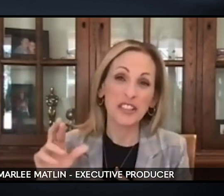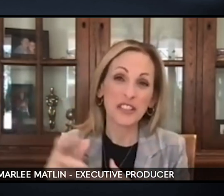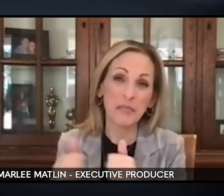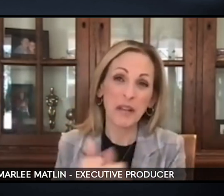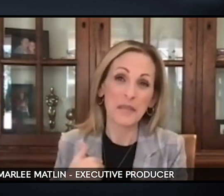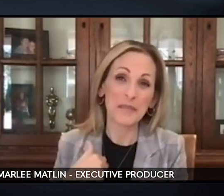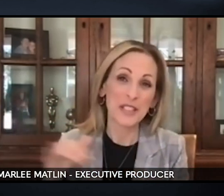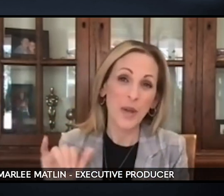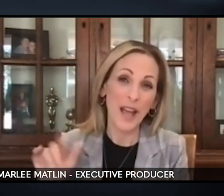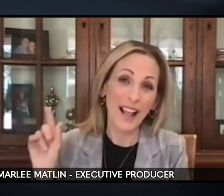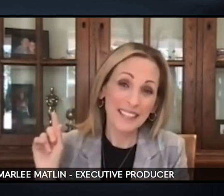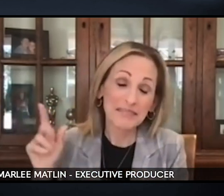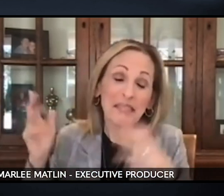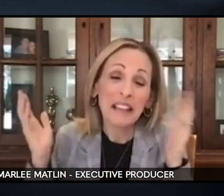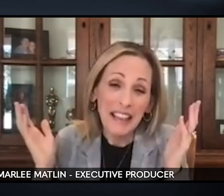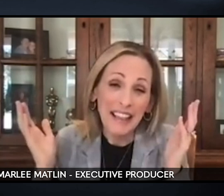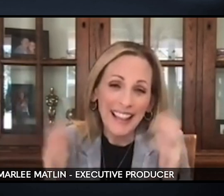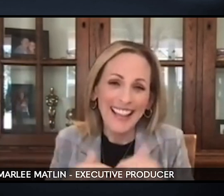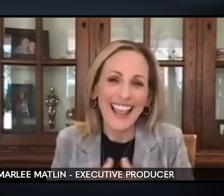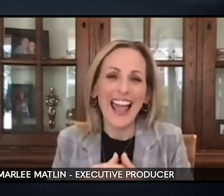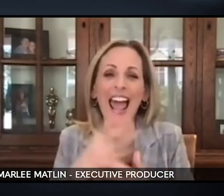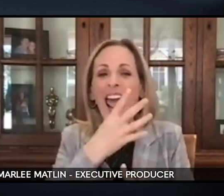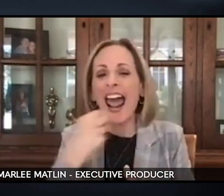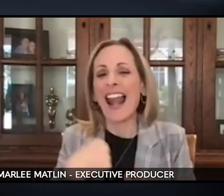like that. And maybe there's an Academy Award behind me as well. Okay. What can